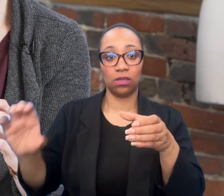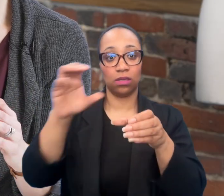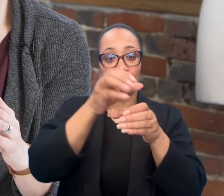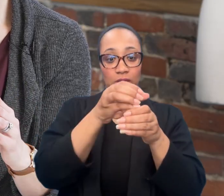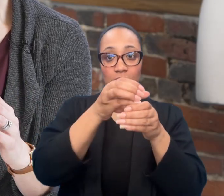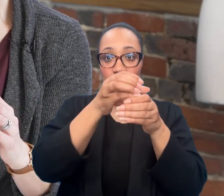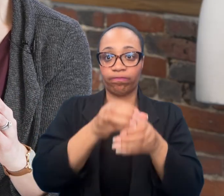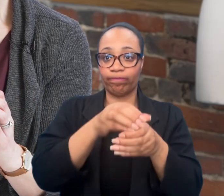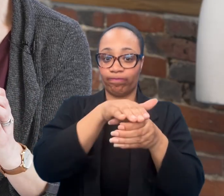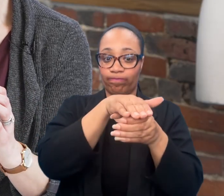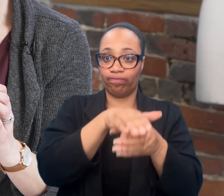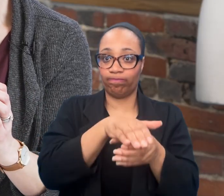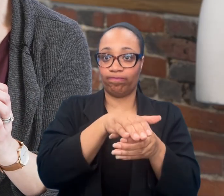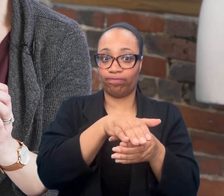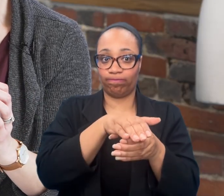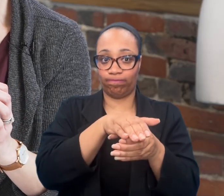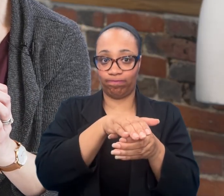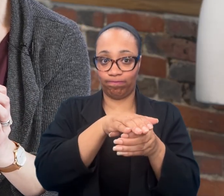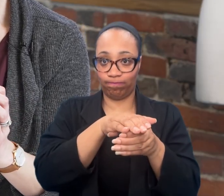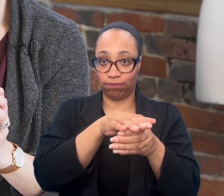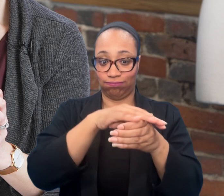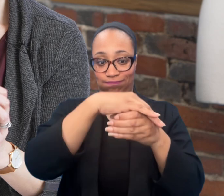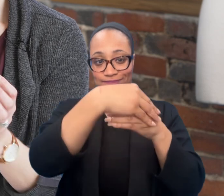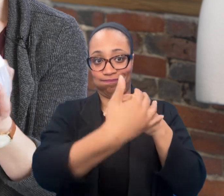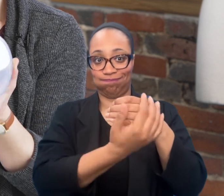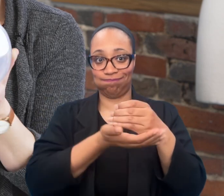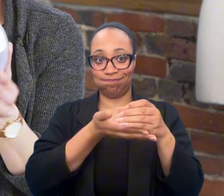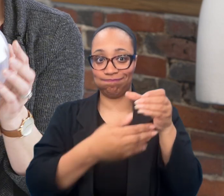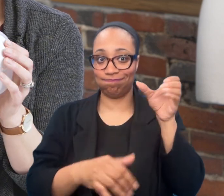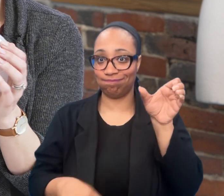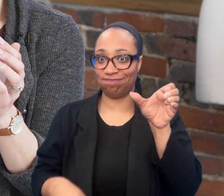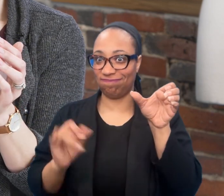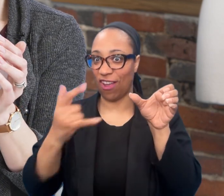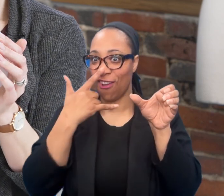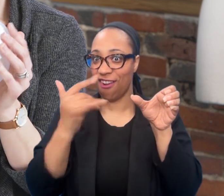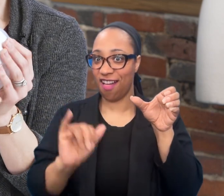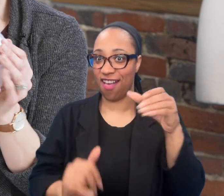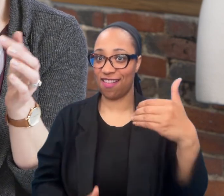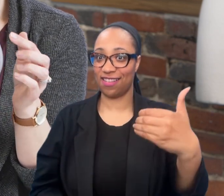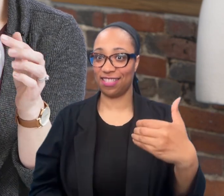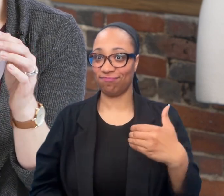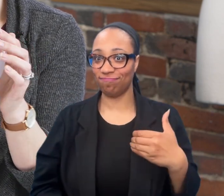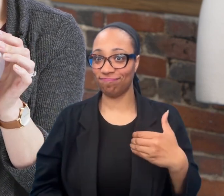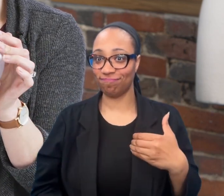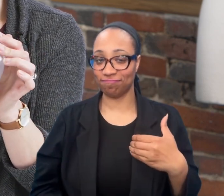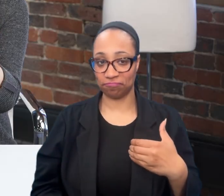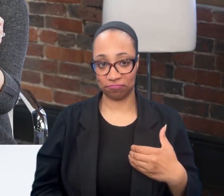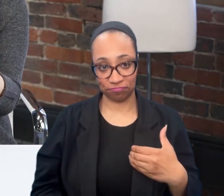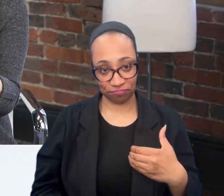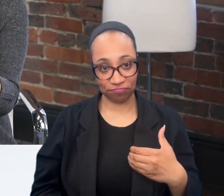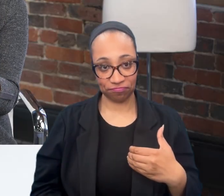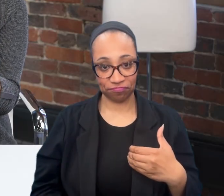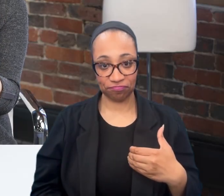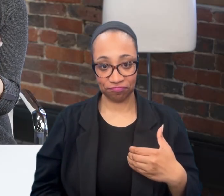diaphragm it pushes right on no click or anything but it does sit right in there nice and neat and